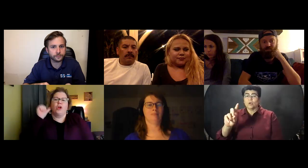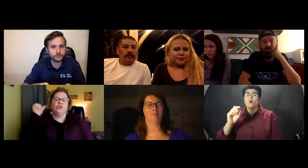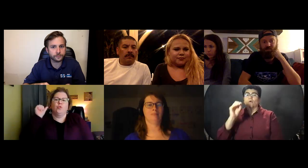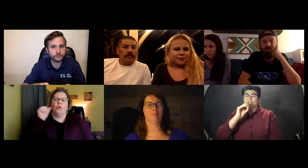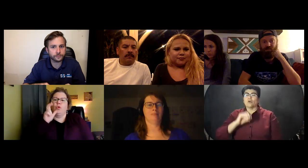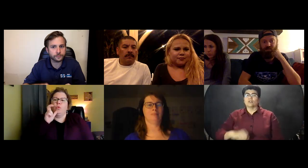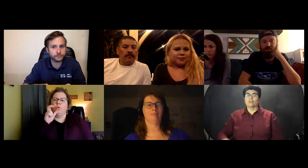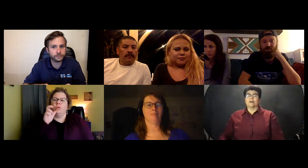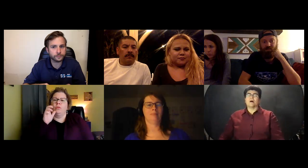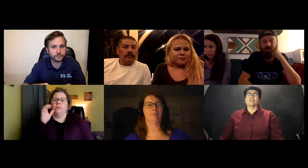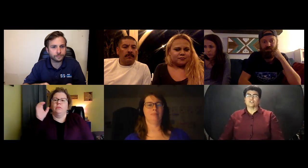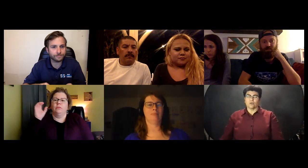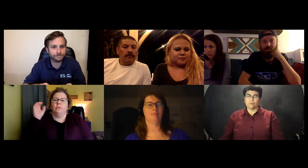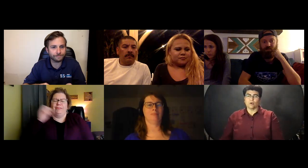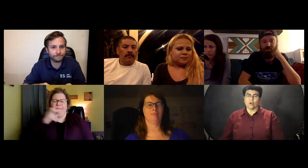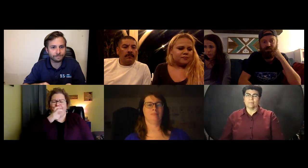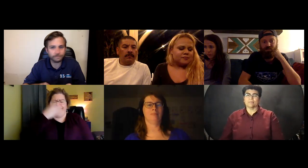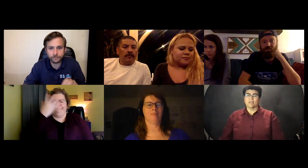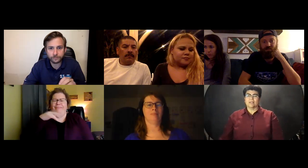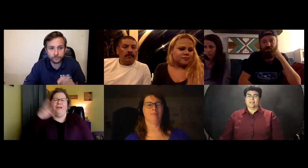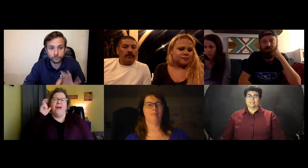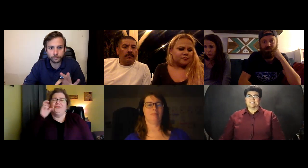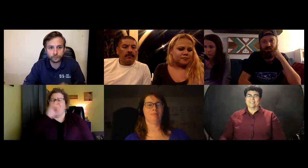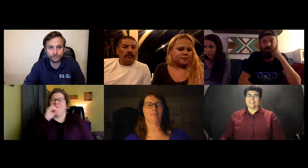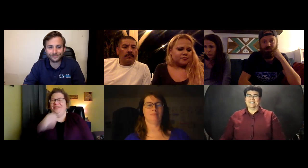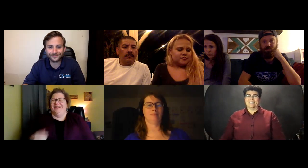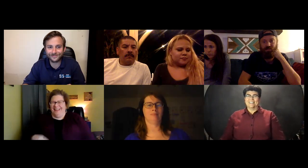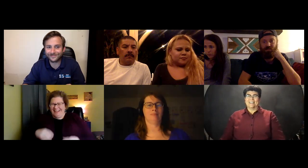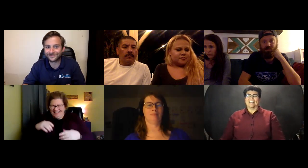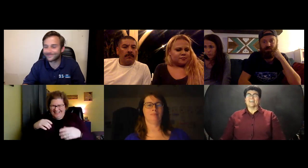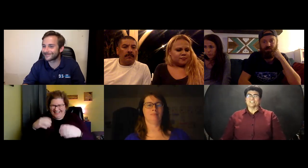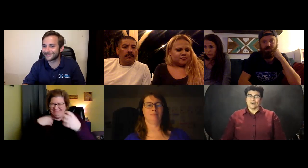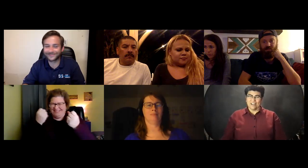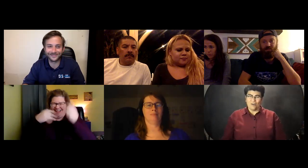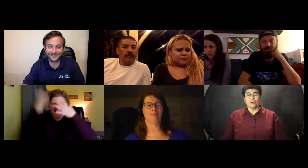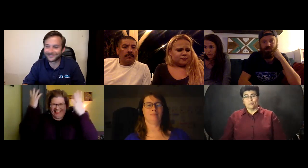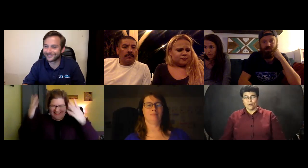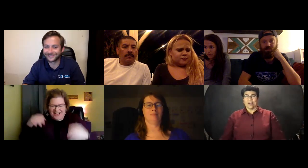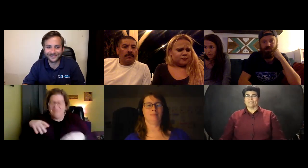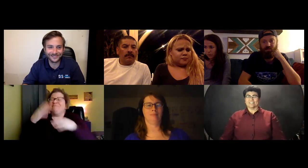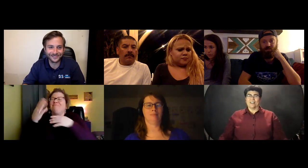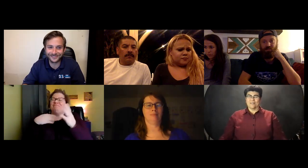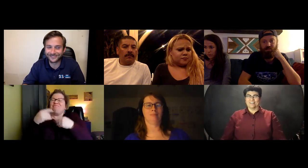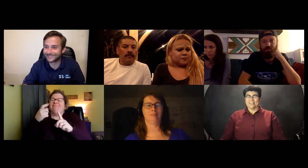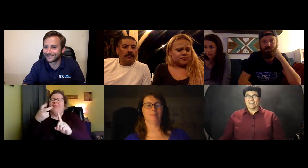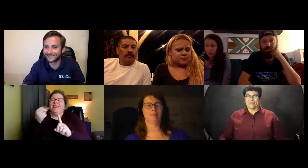oh an oral um auditory program